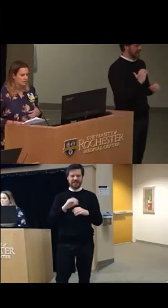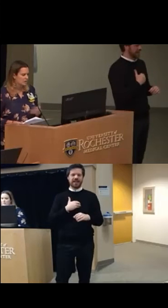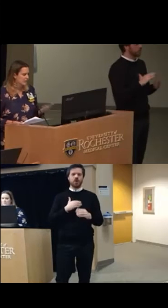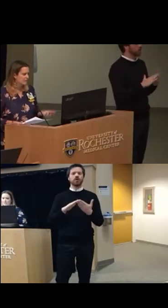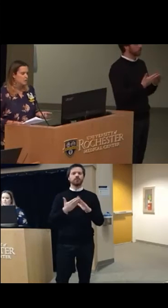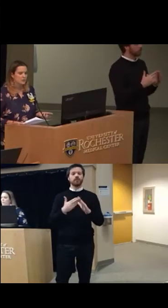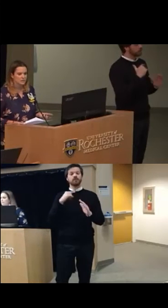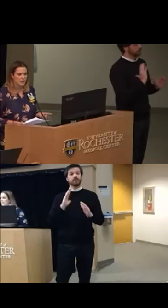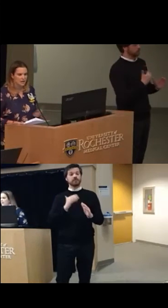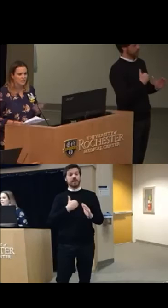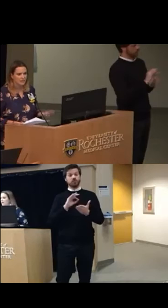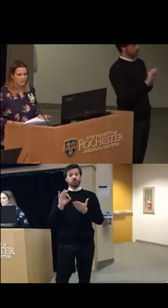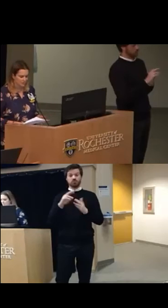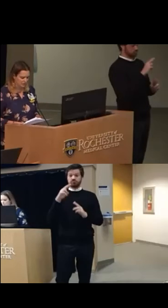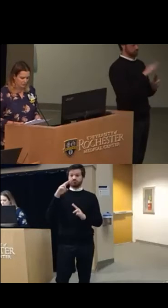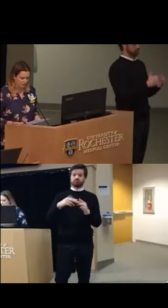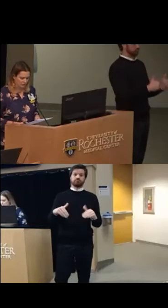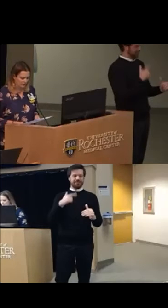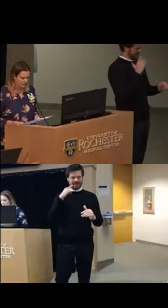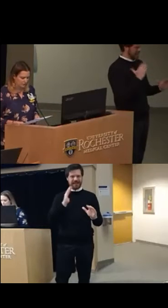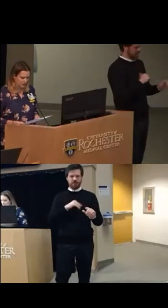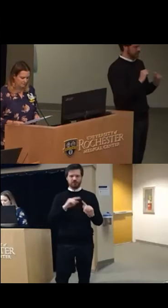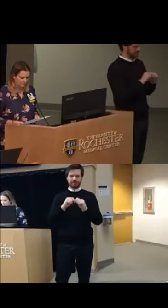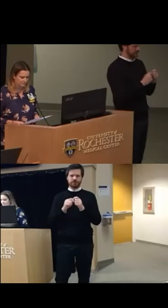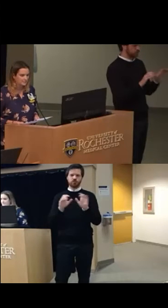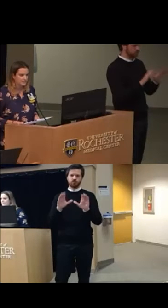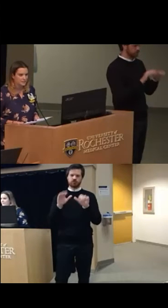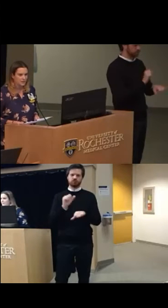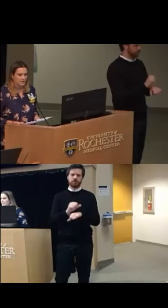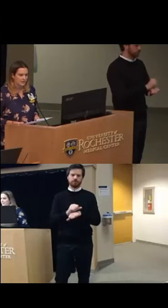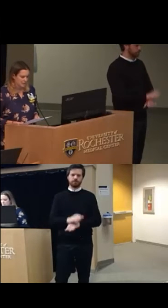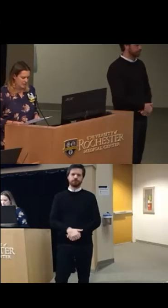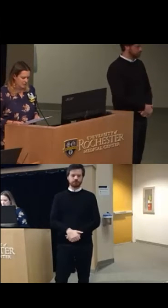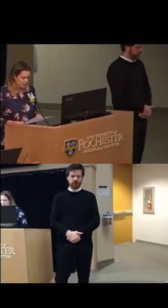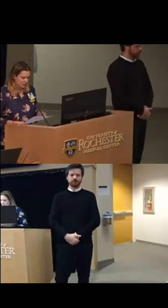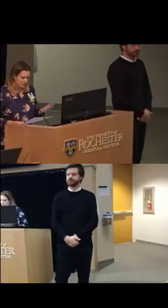for us to have scores this High I think our team is doing a really really good job all right so at